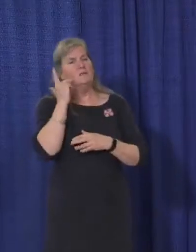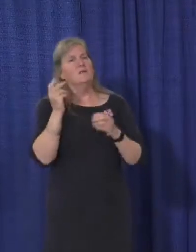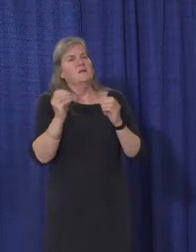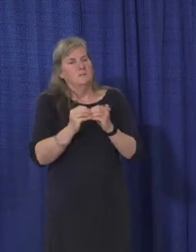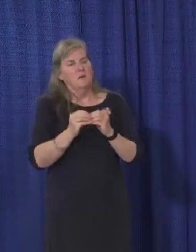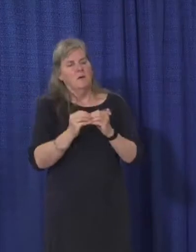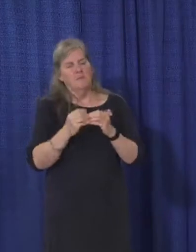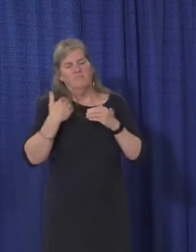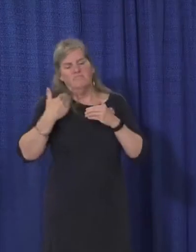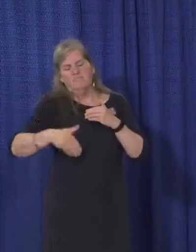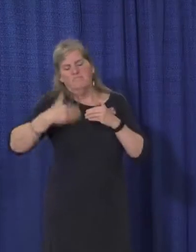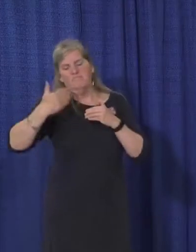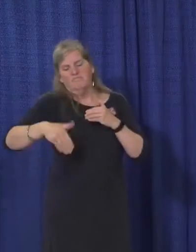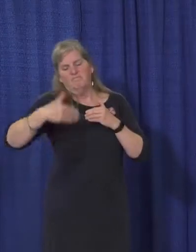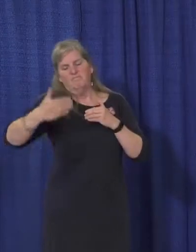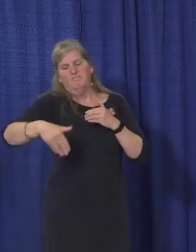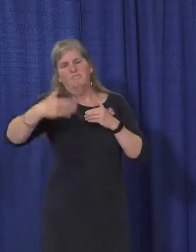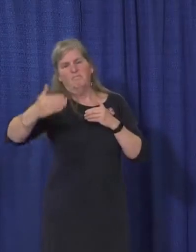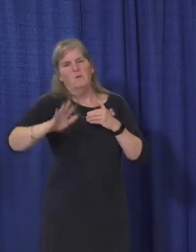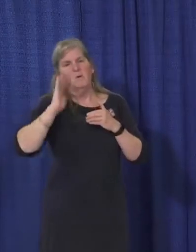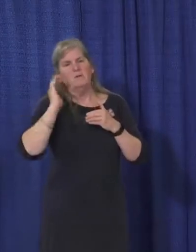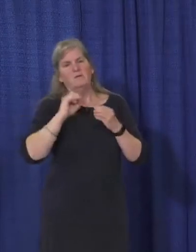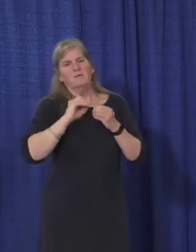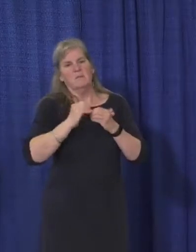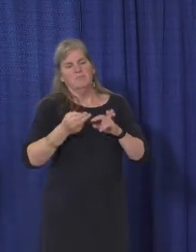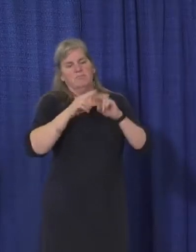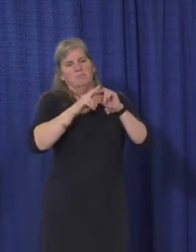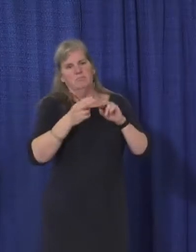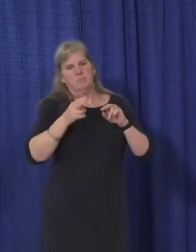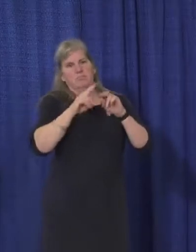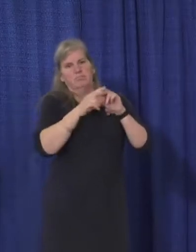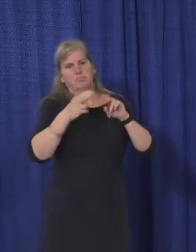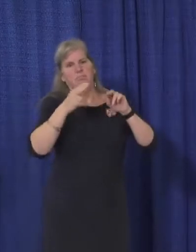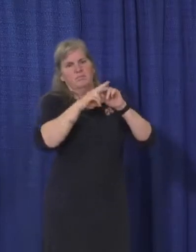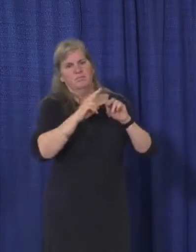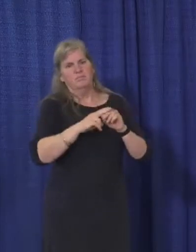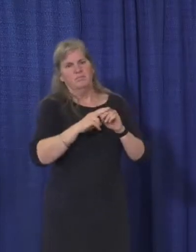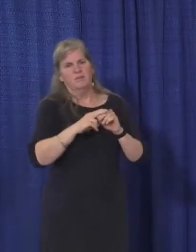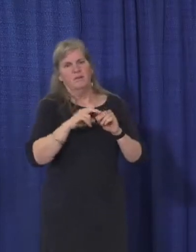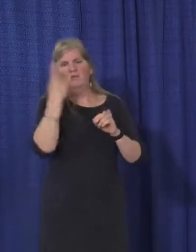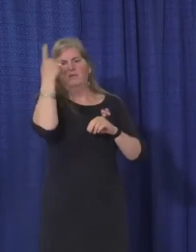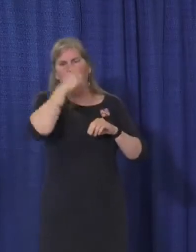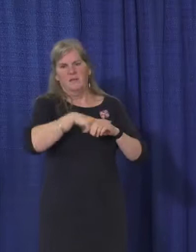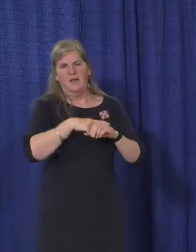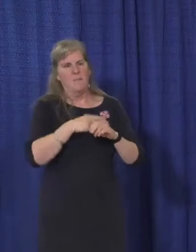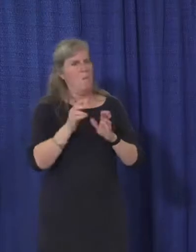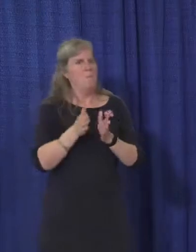We will see cases come in day after day for a while. This is our first widespread